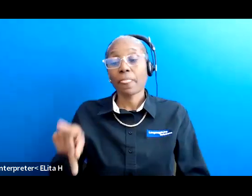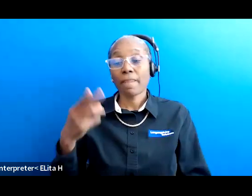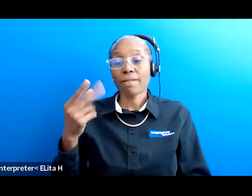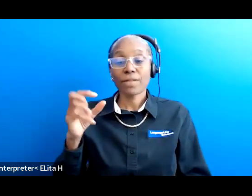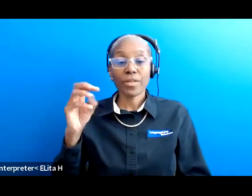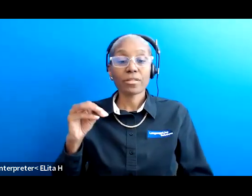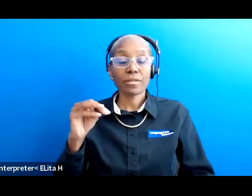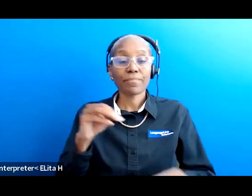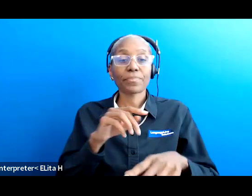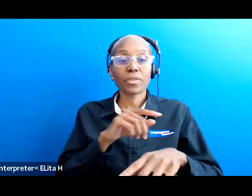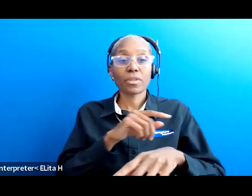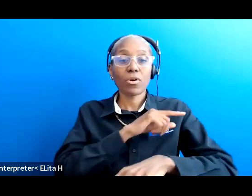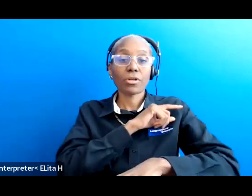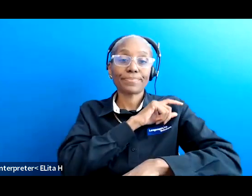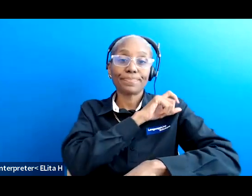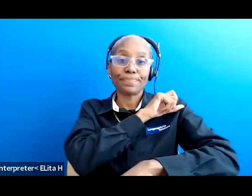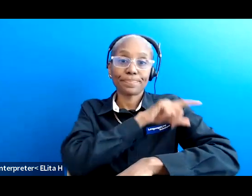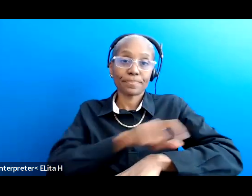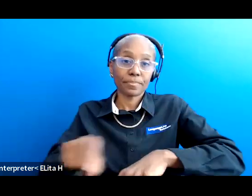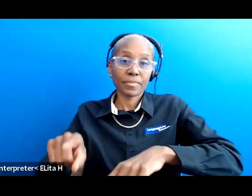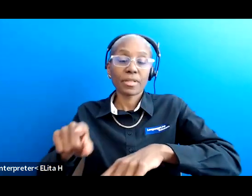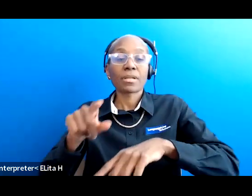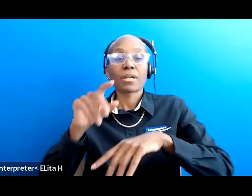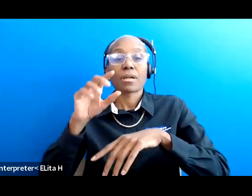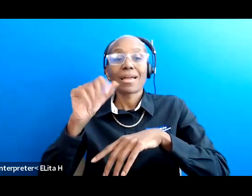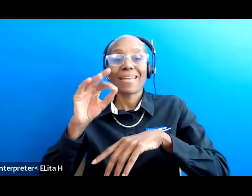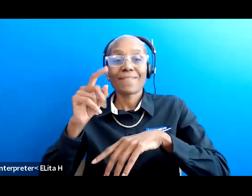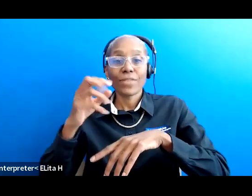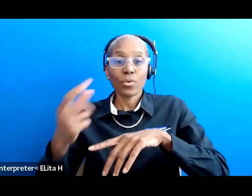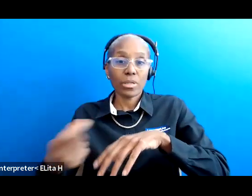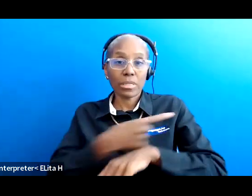but the afferent ones can be connected to bionic prosthesis.